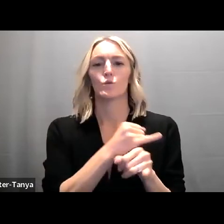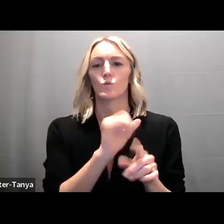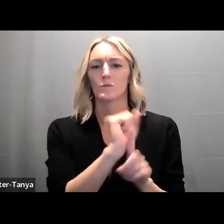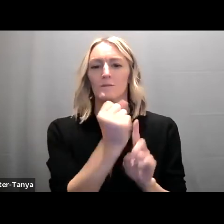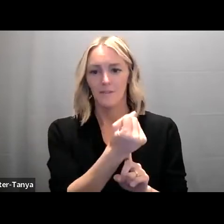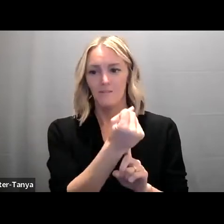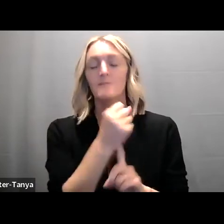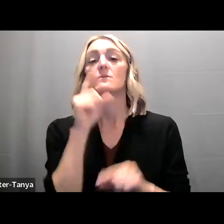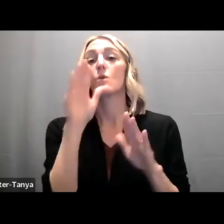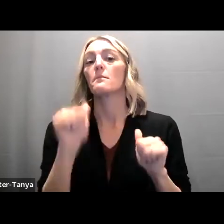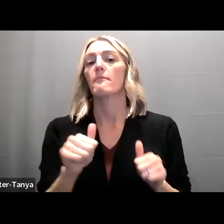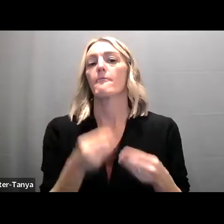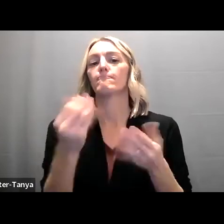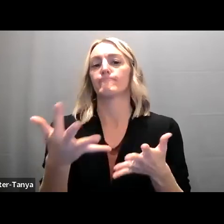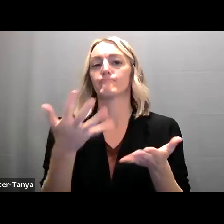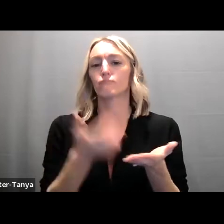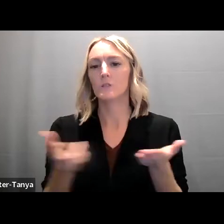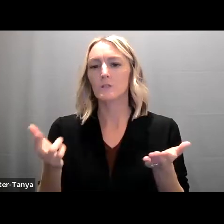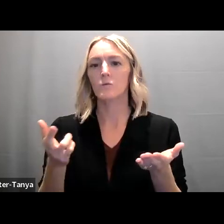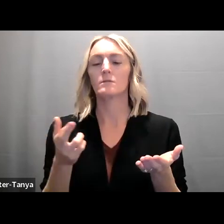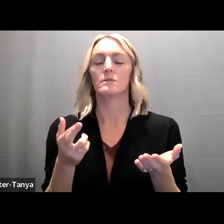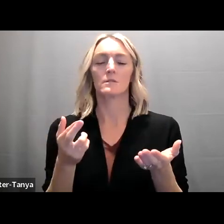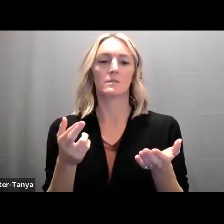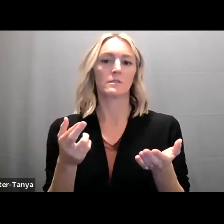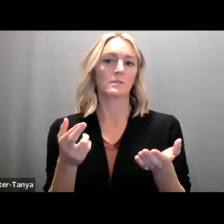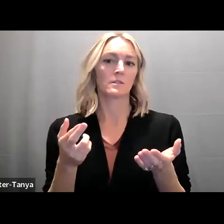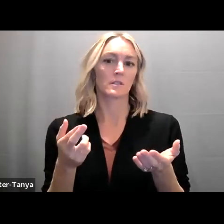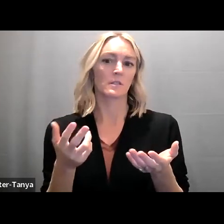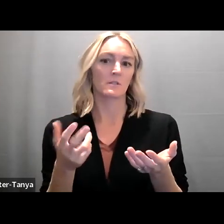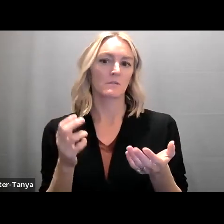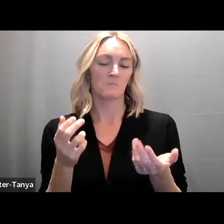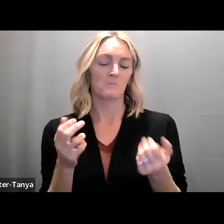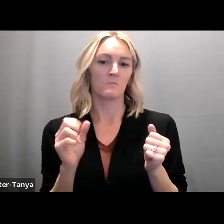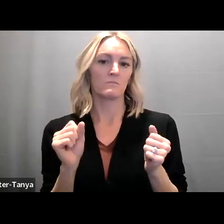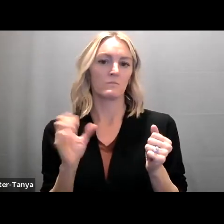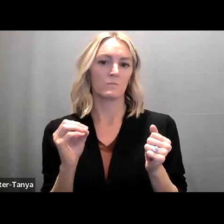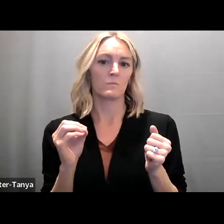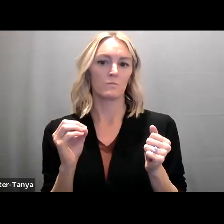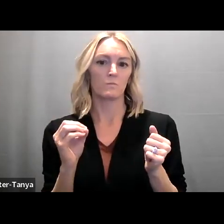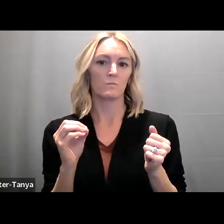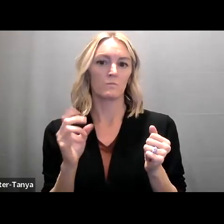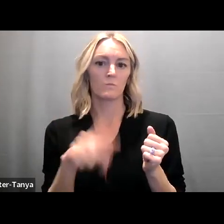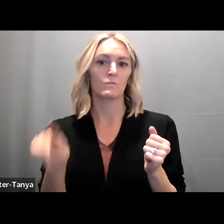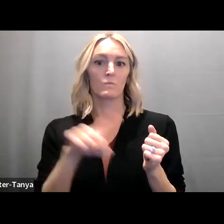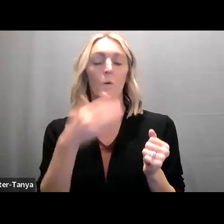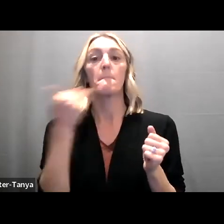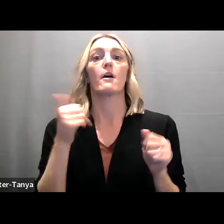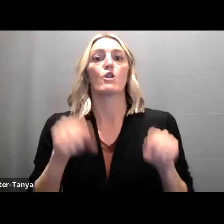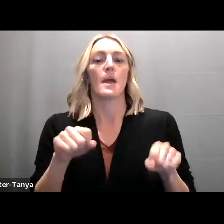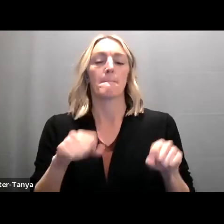we can provide you with resources so that the you'll better able to educate the people